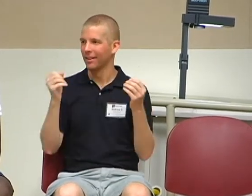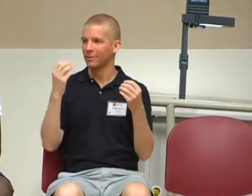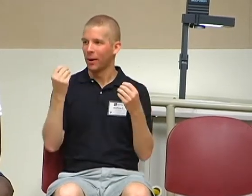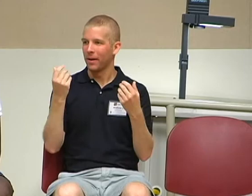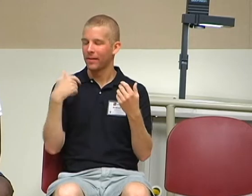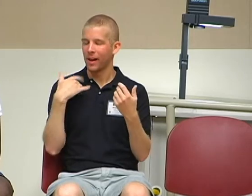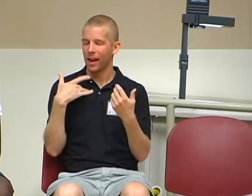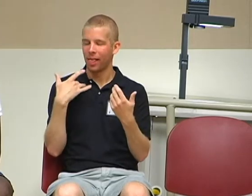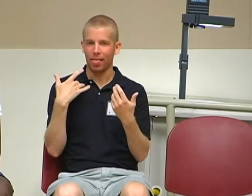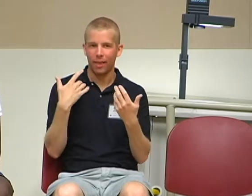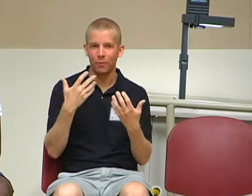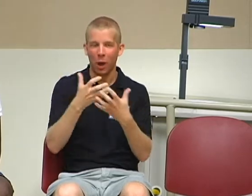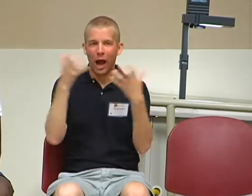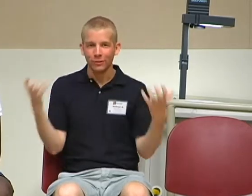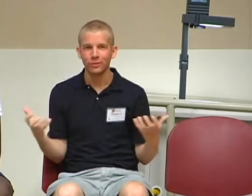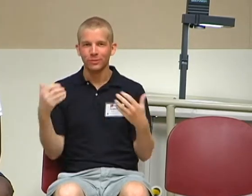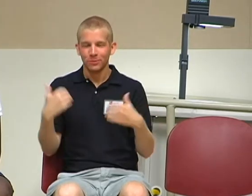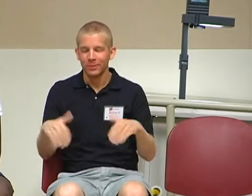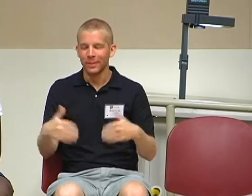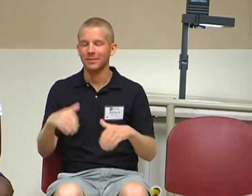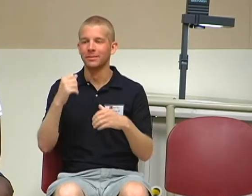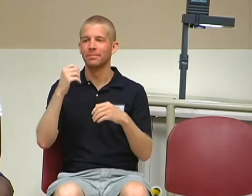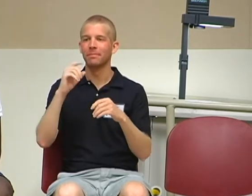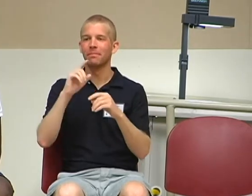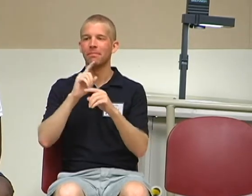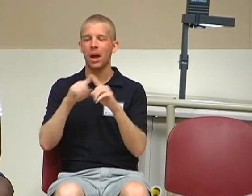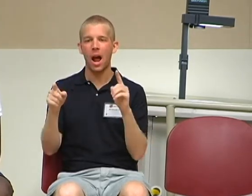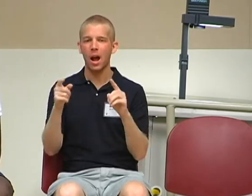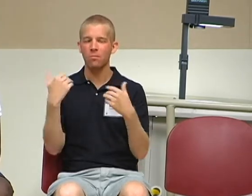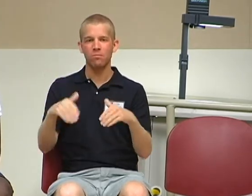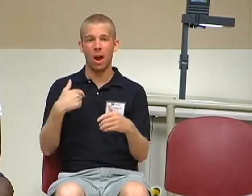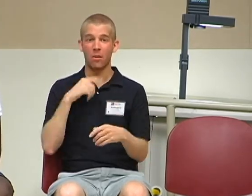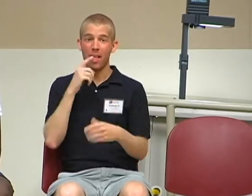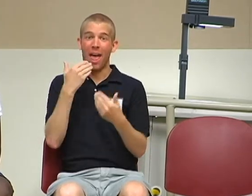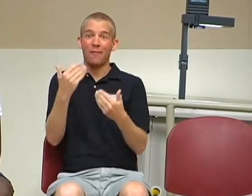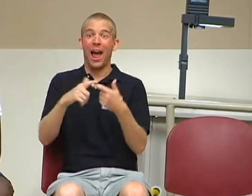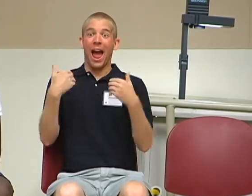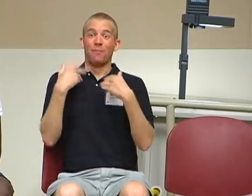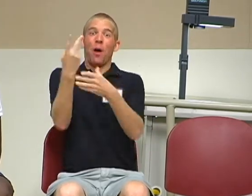It’s hard to communicate without eye contact, so it was a real challenge.